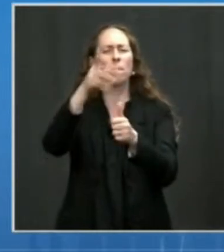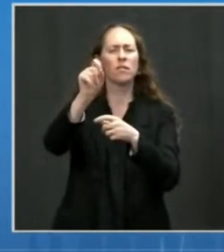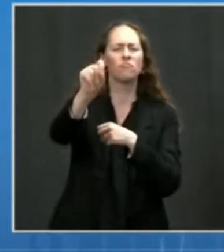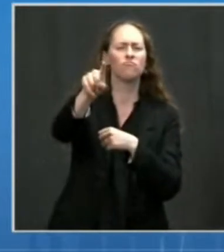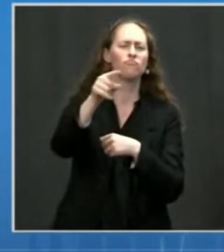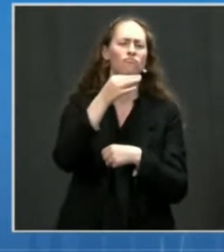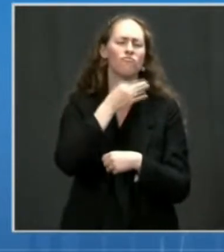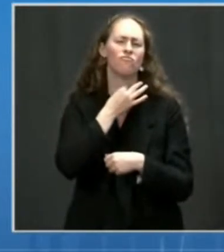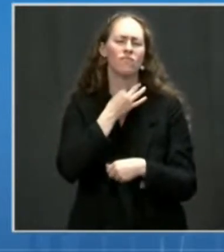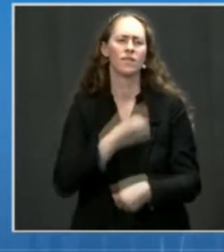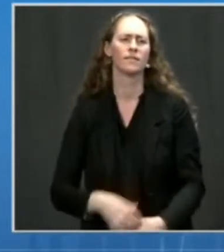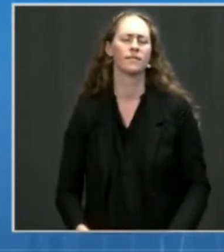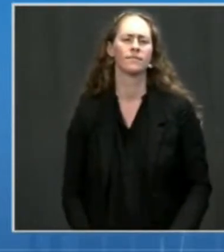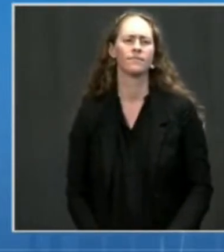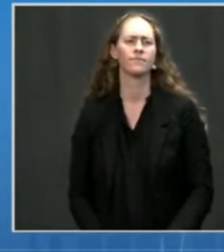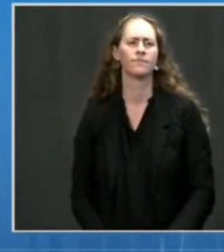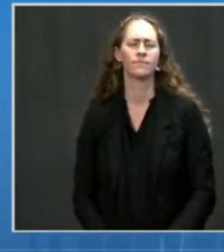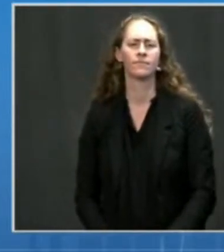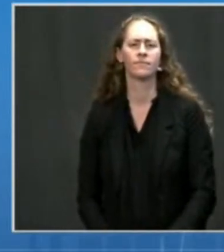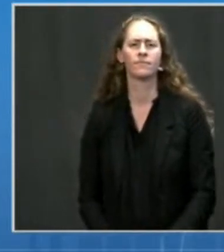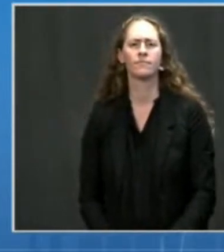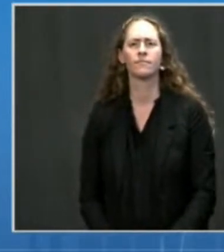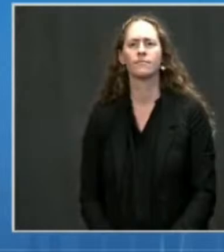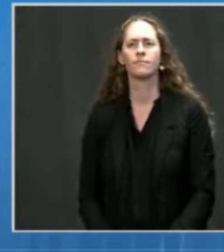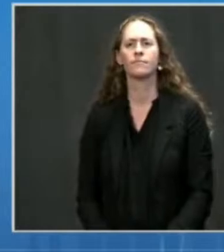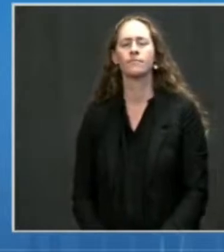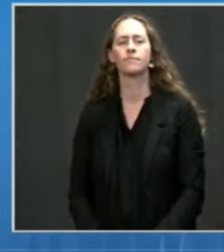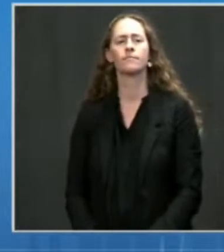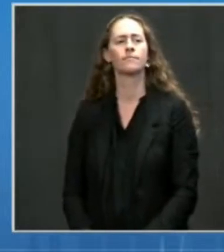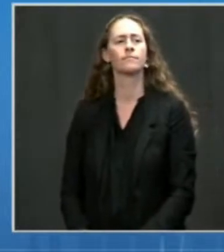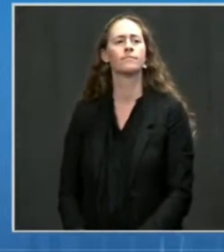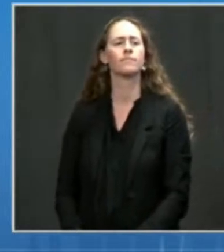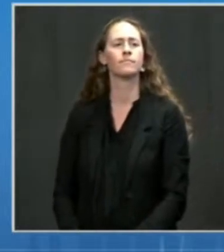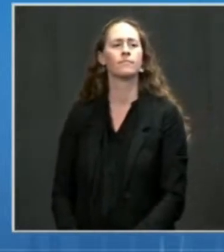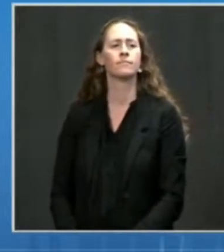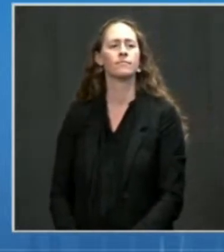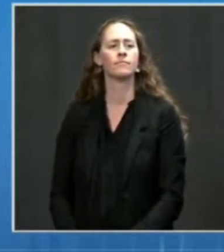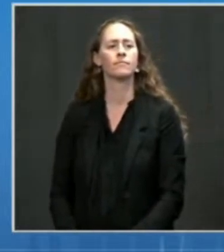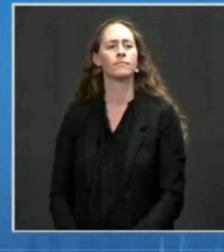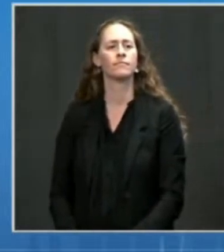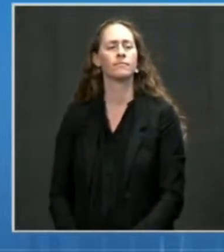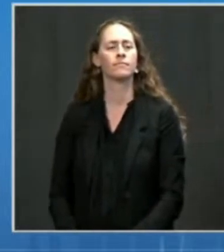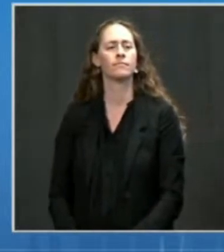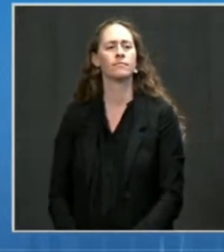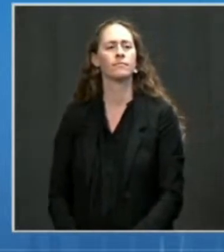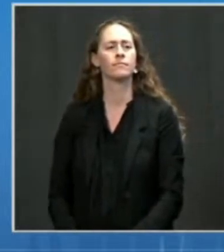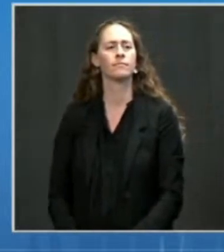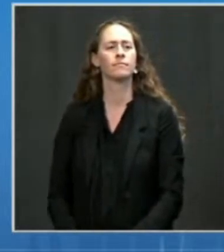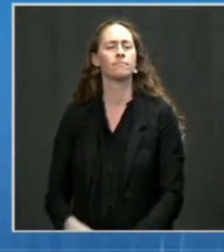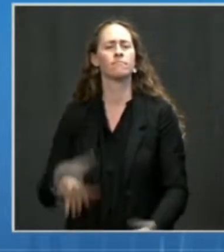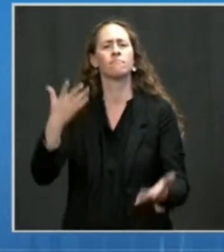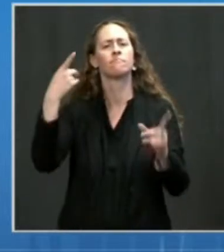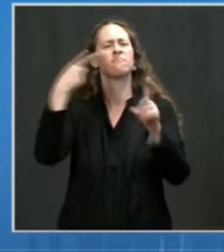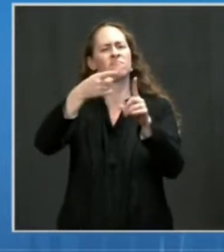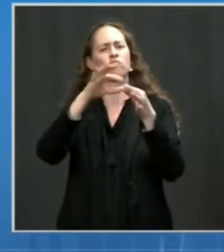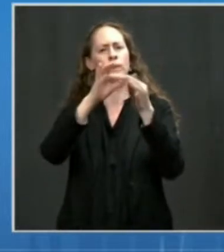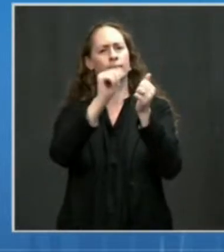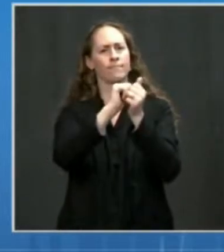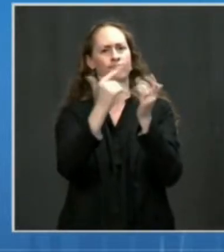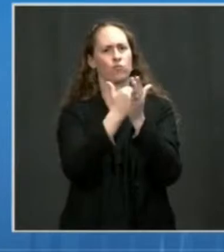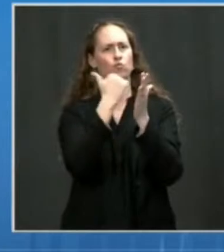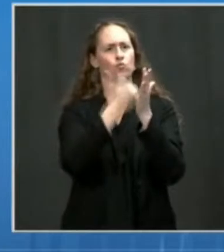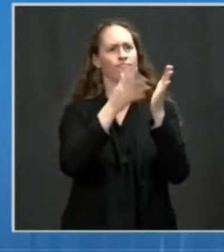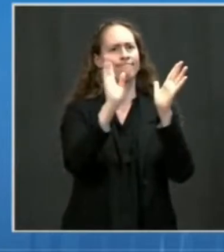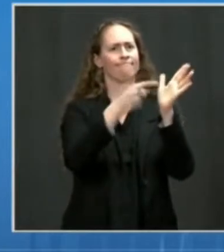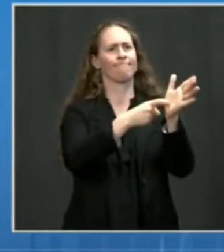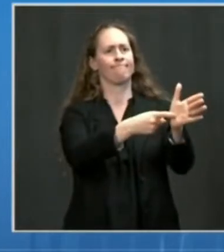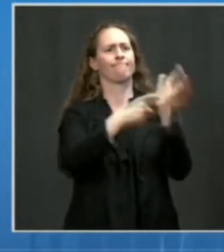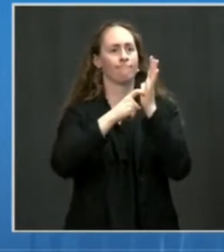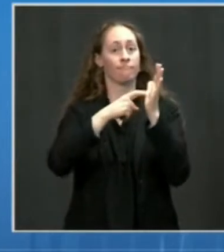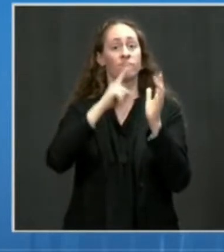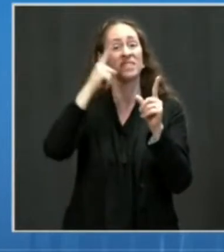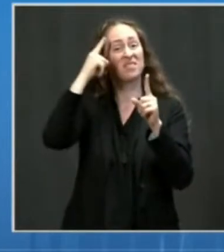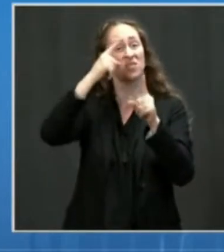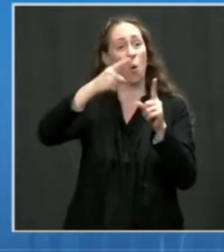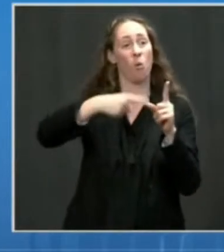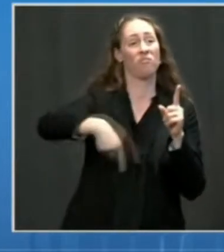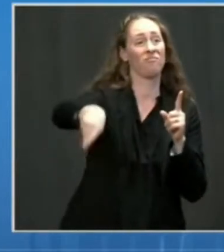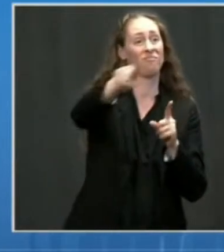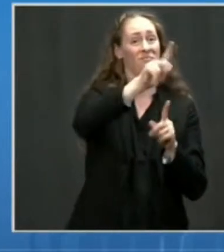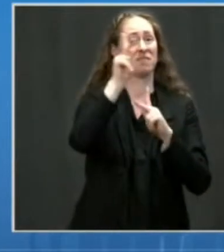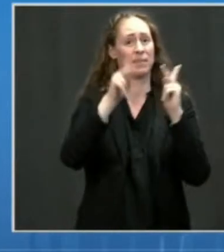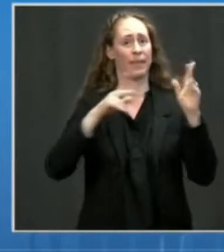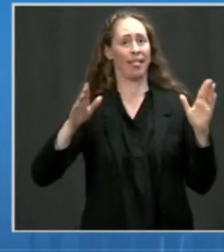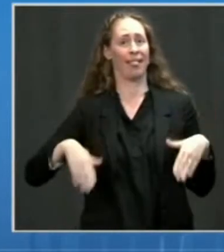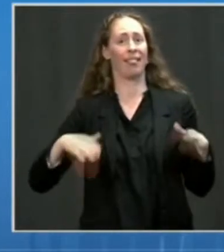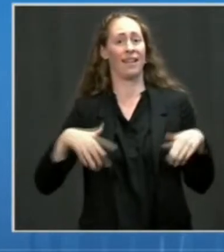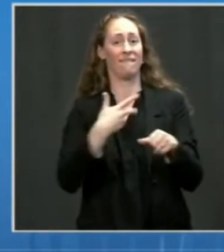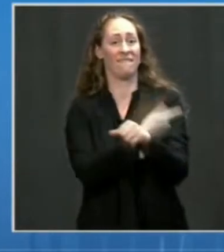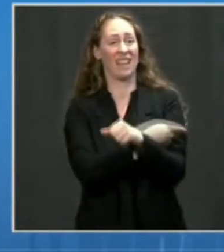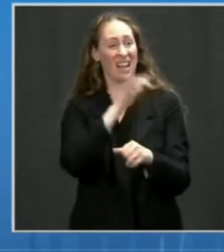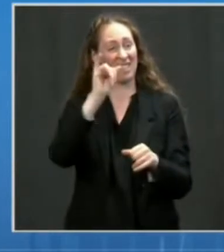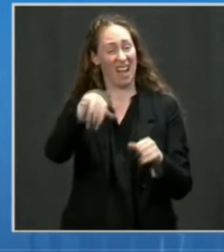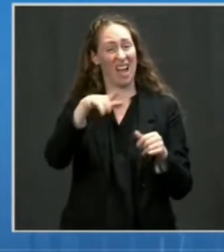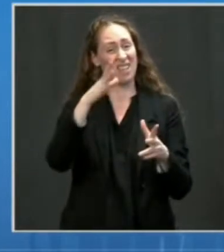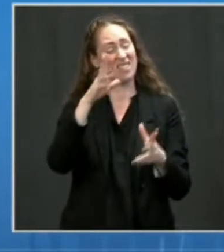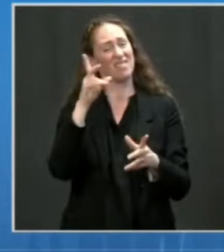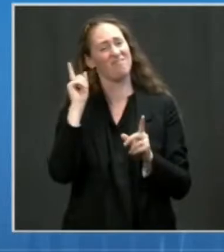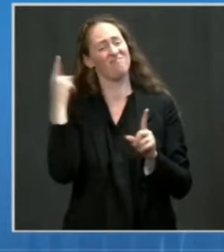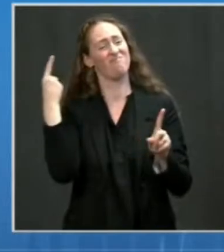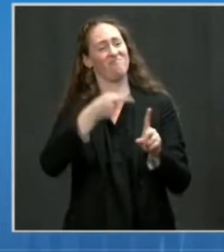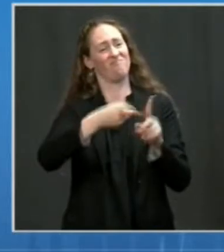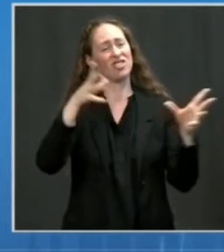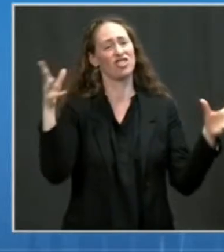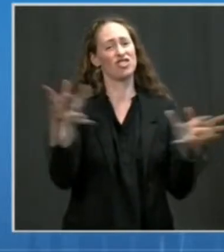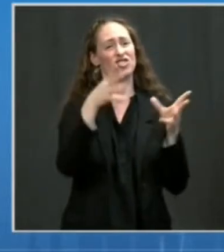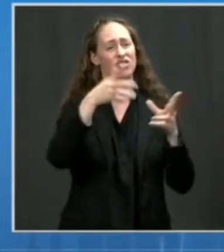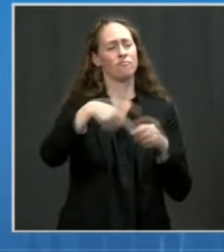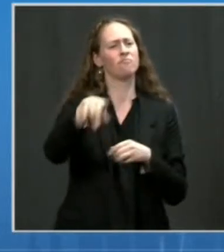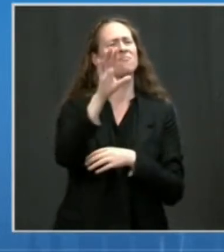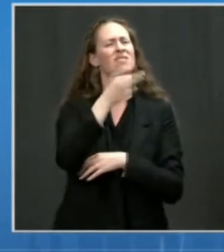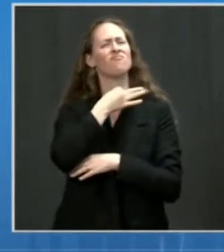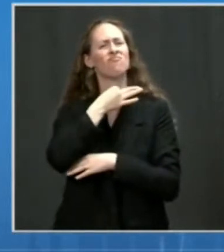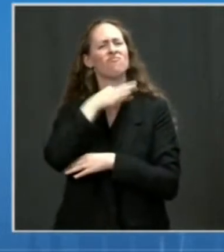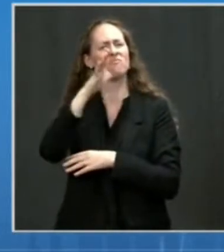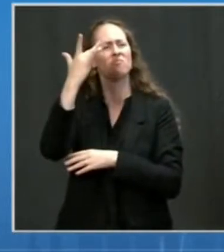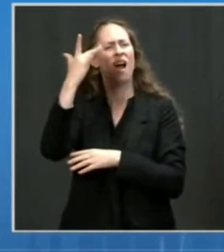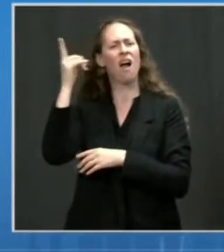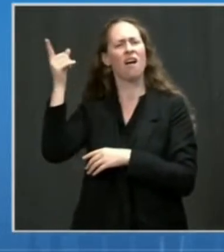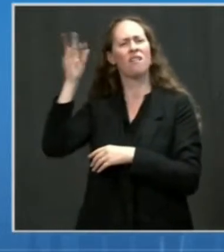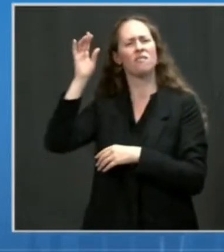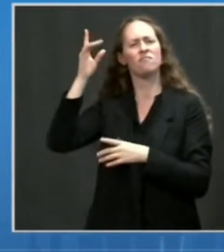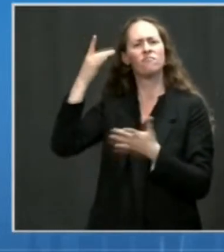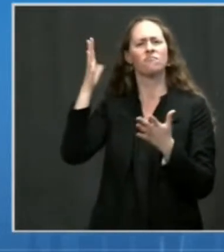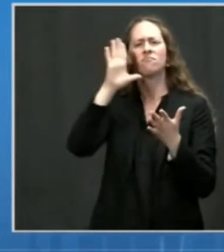I'M JUST FOLLOWING UP ON JEFF